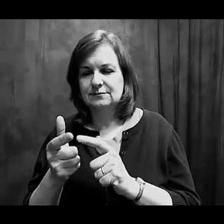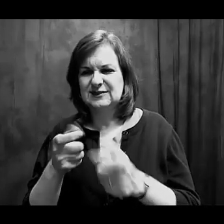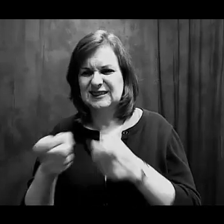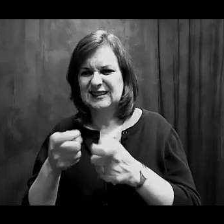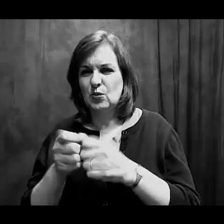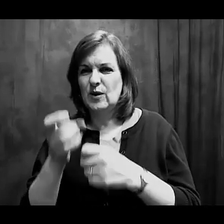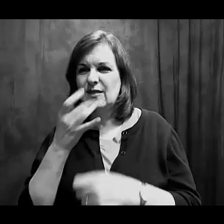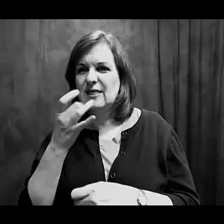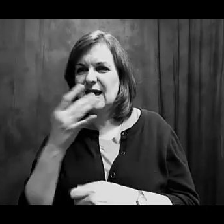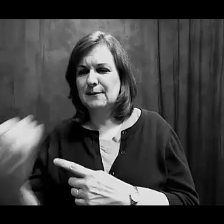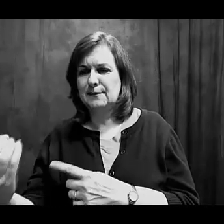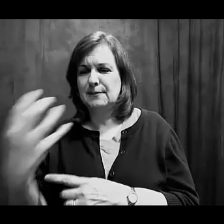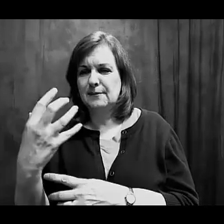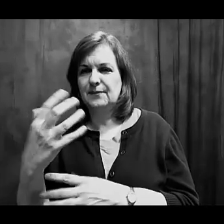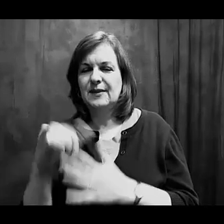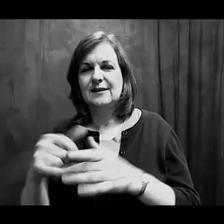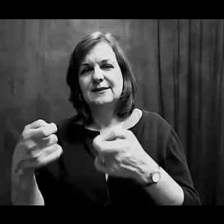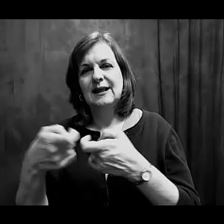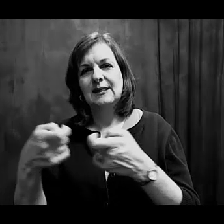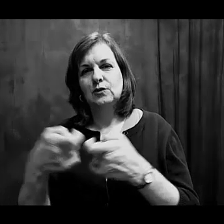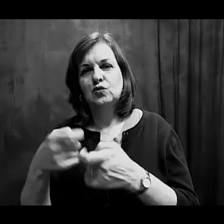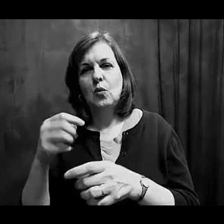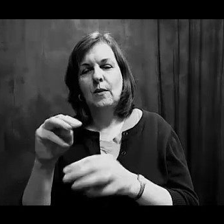in our electromagnetic receptors